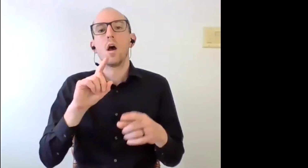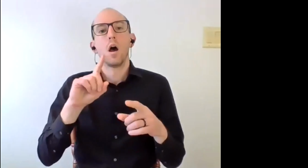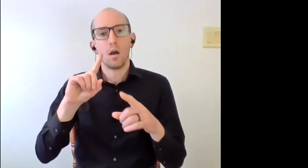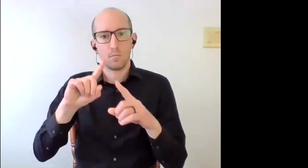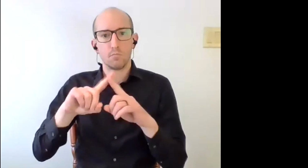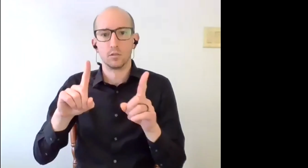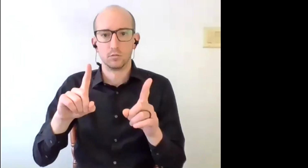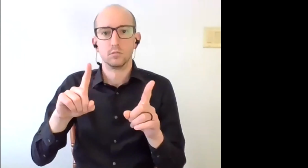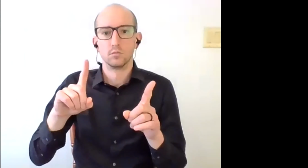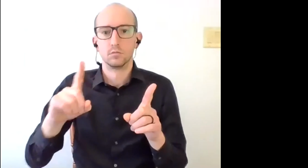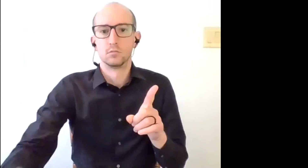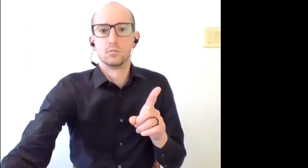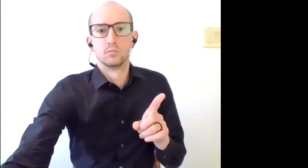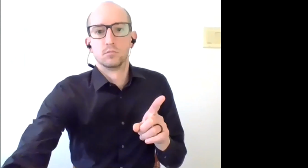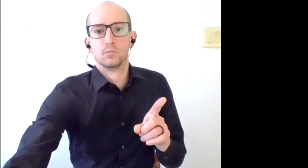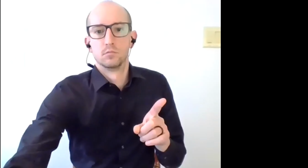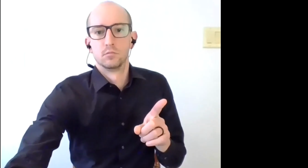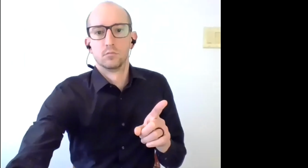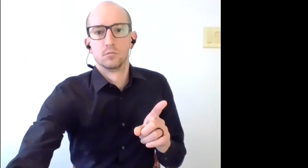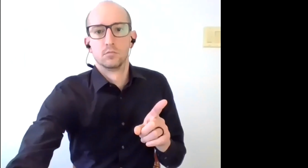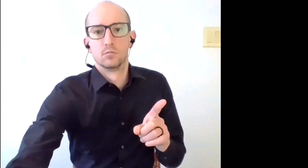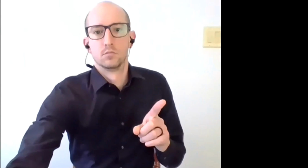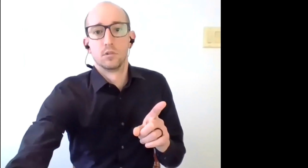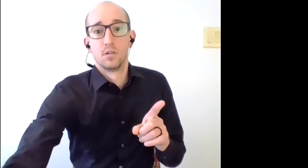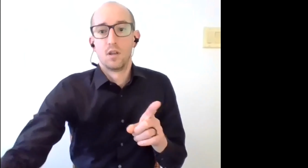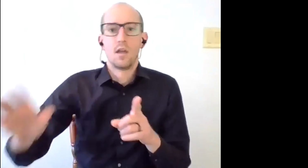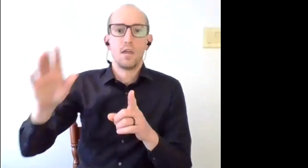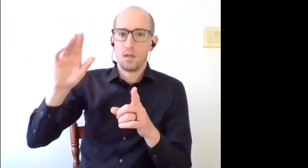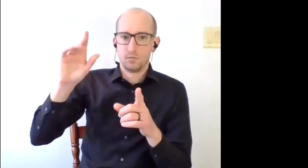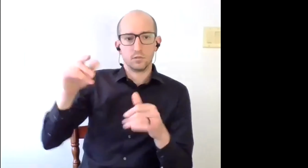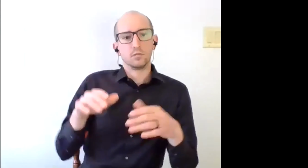education center is not owned by the college but it at limited hours until